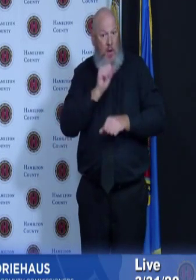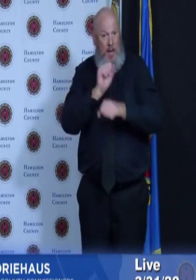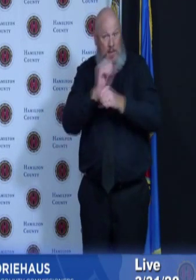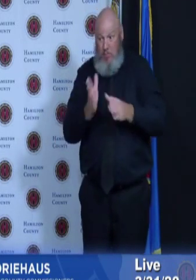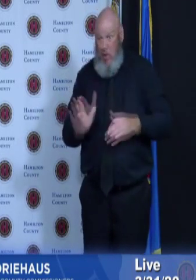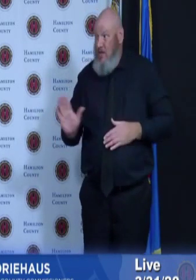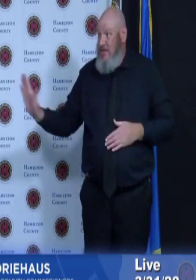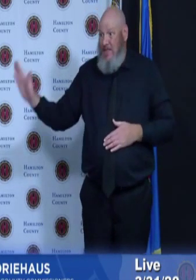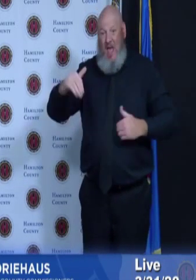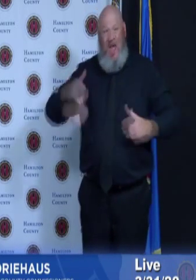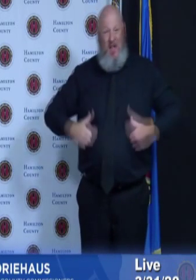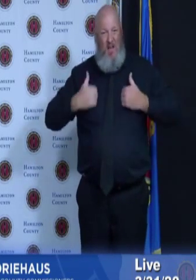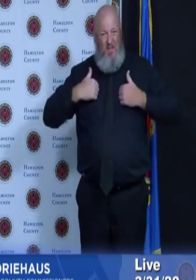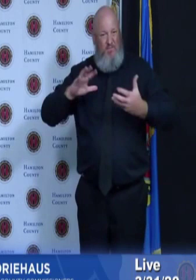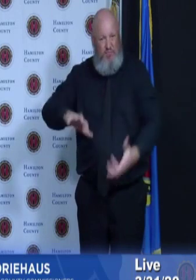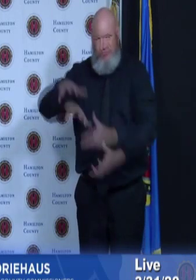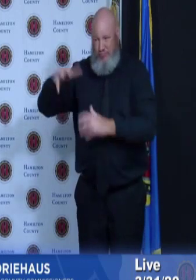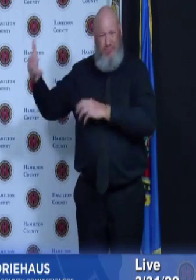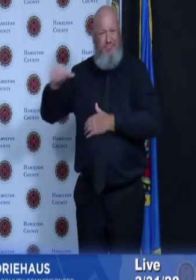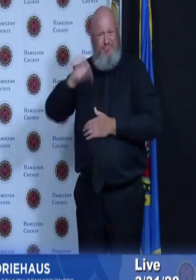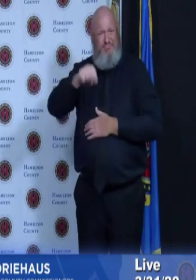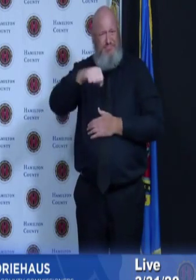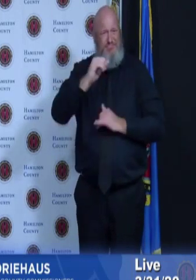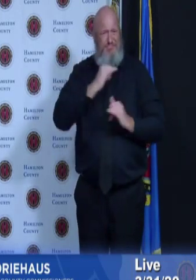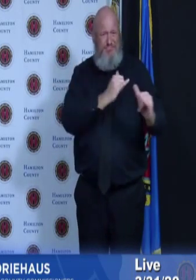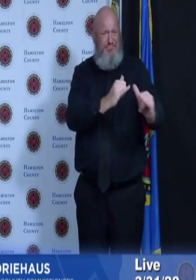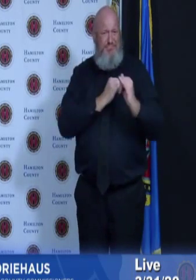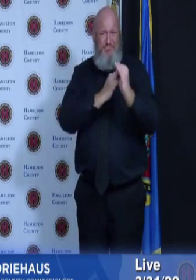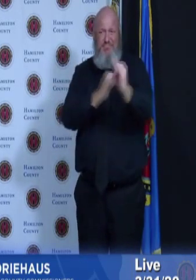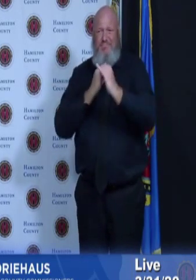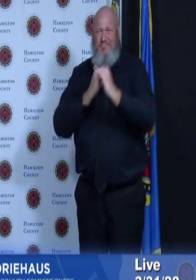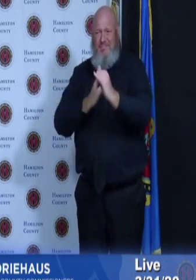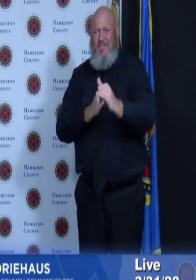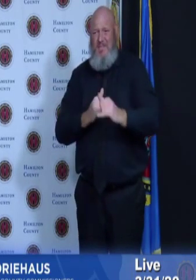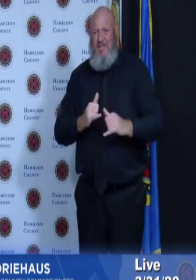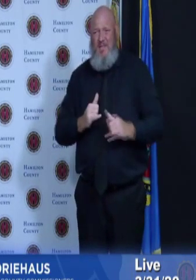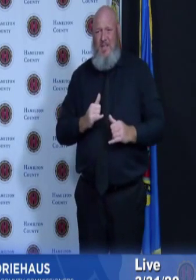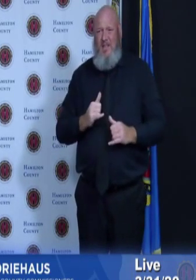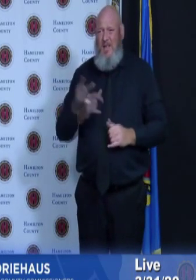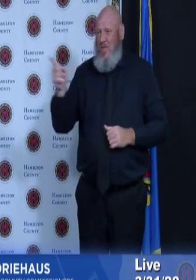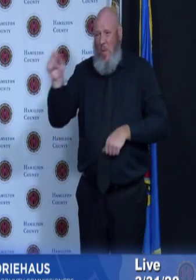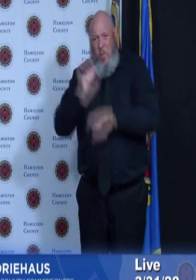that because so many of us have had to adjust everybody's had to adjust but I